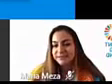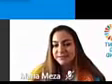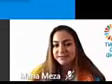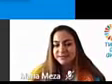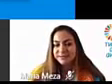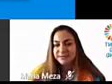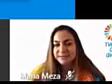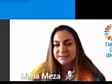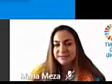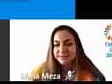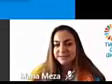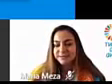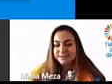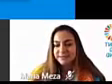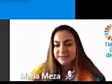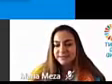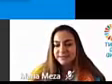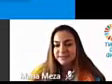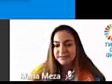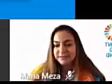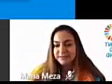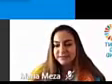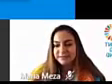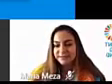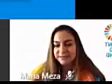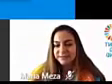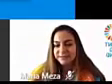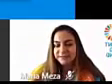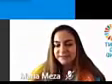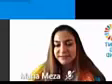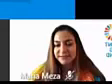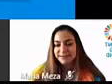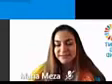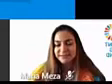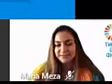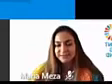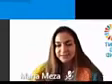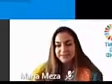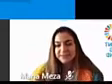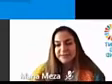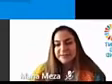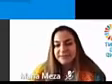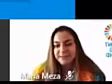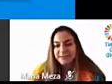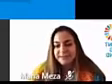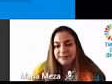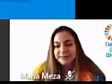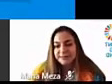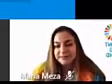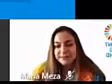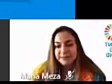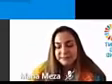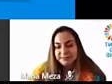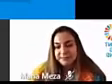Well, this is part of the joint program that both the first initiative that we saw today